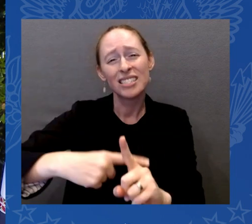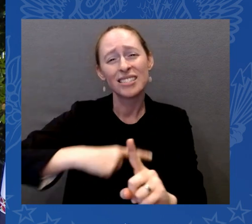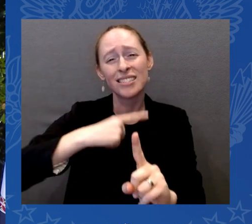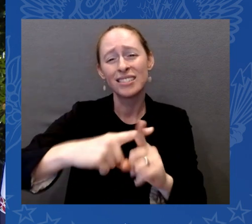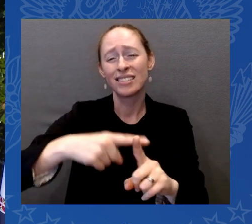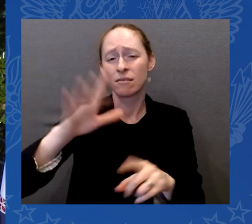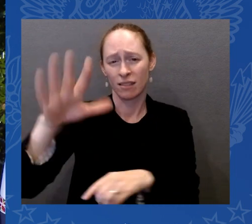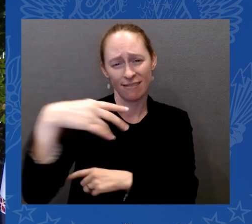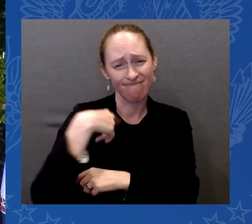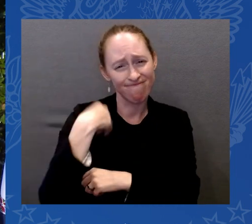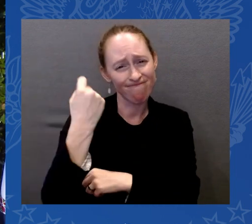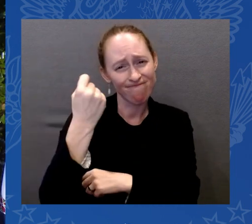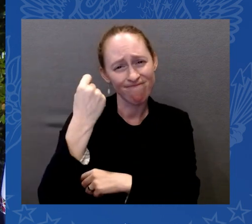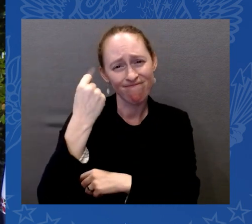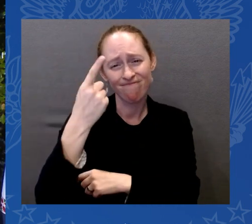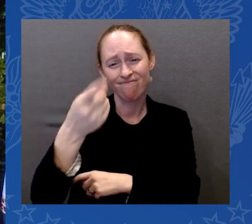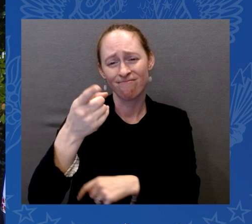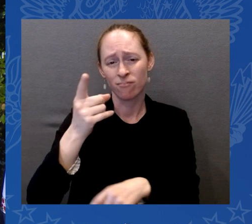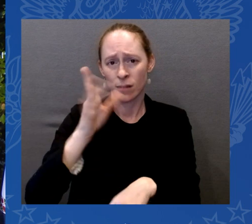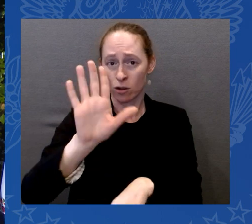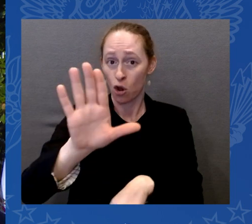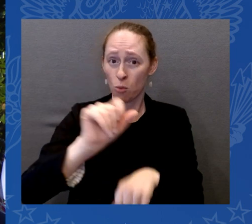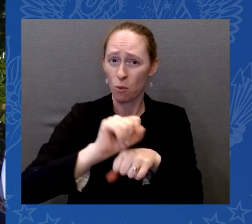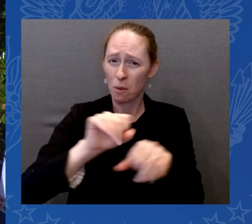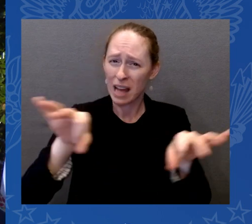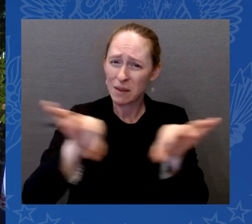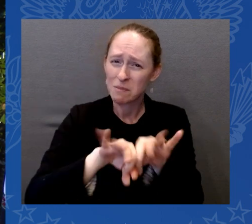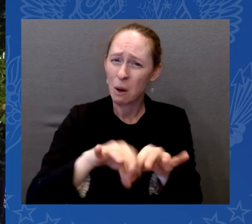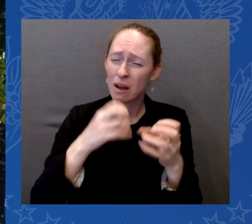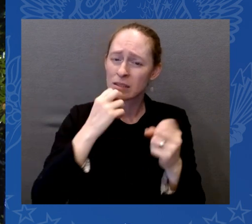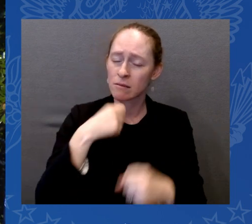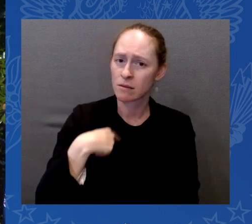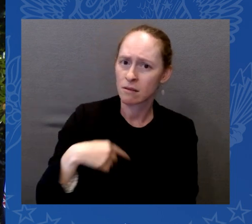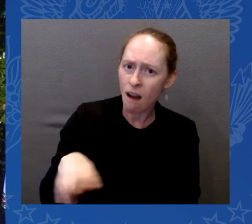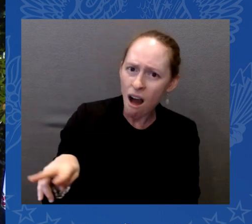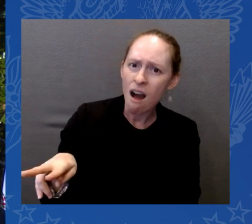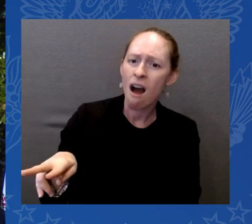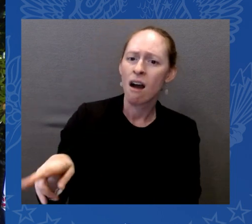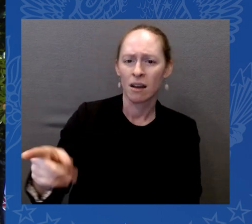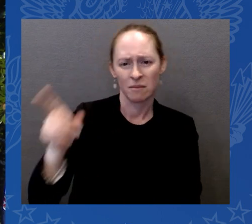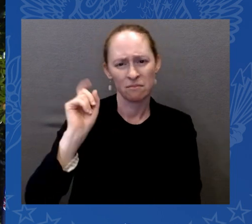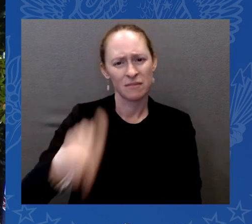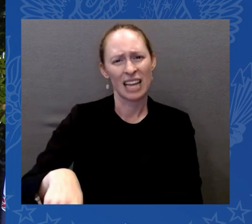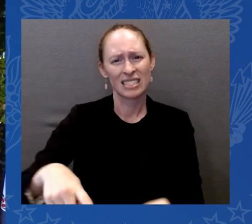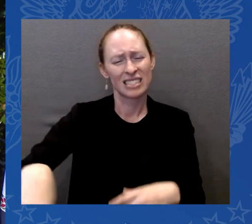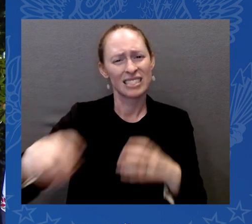I have important it was to take care of our workers. When he got elected, he put those words into action.